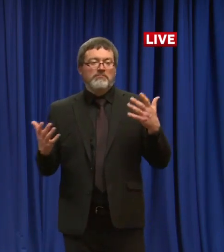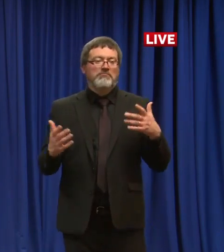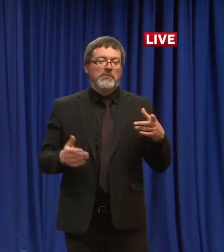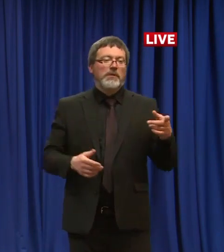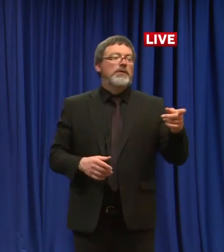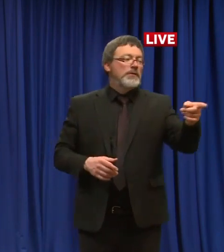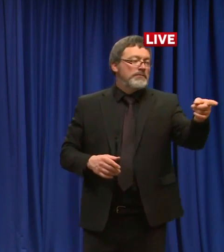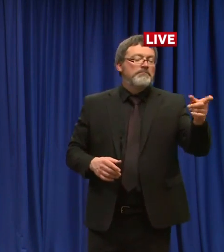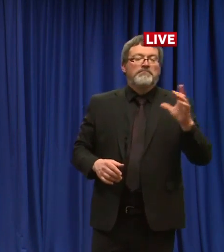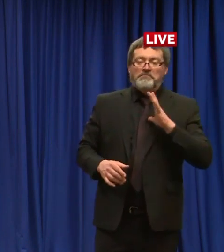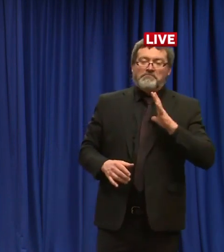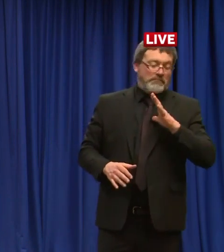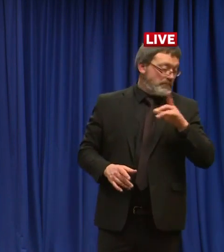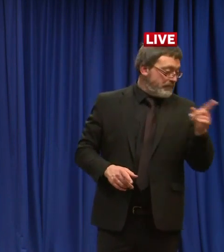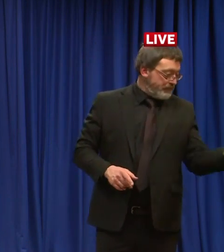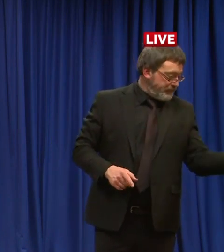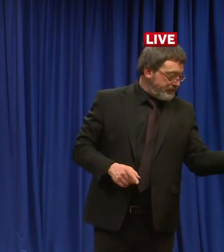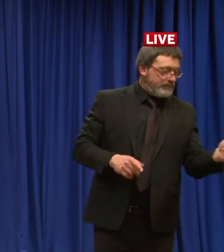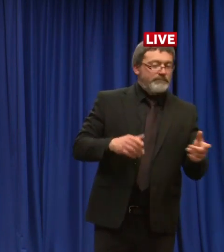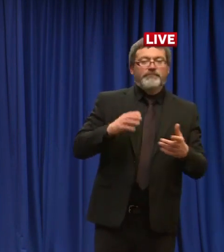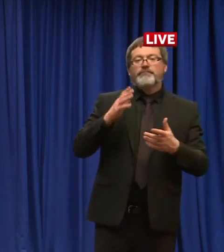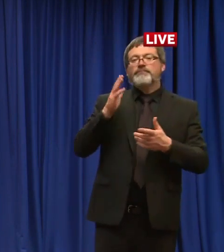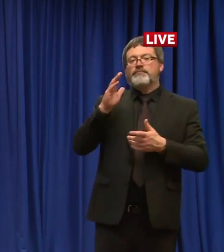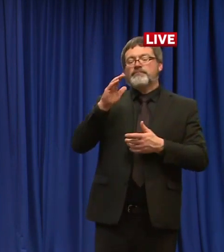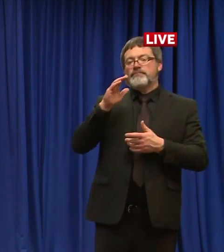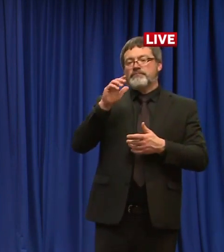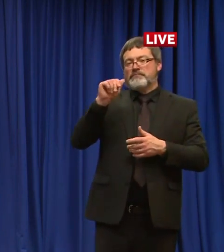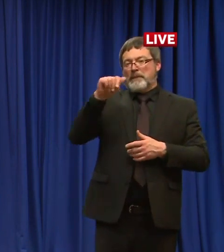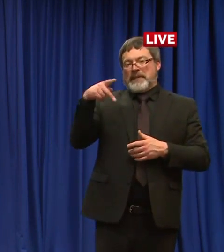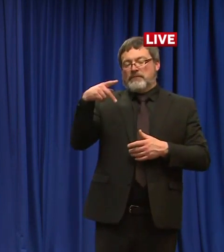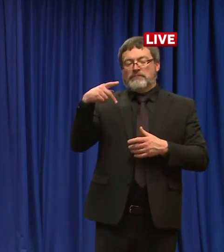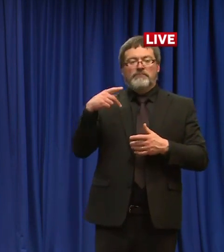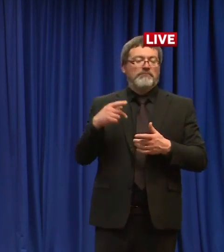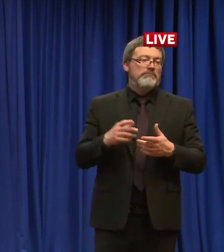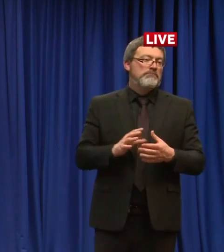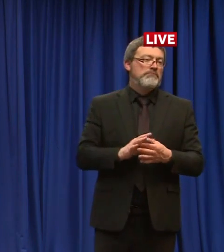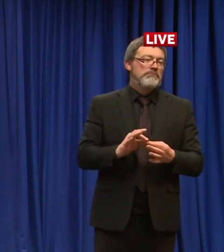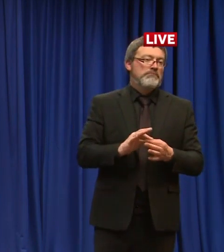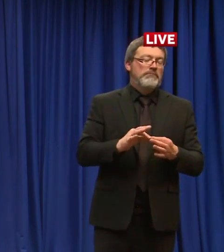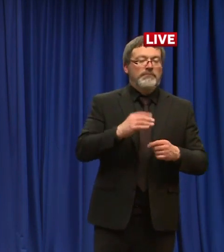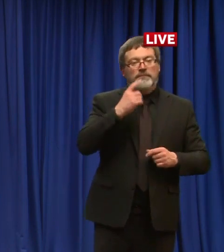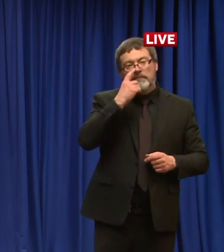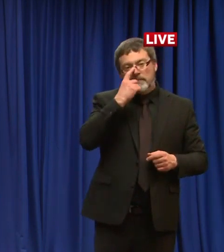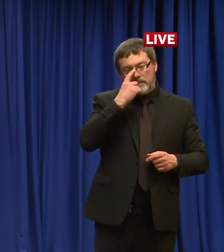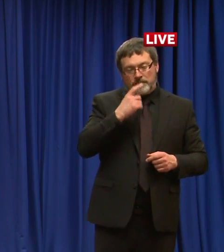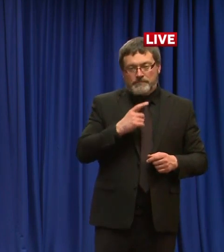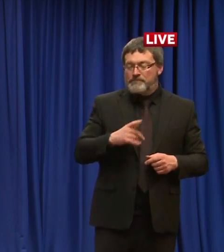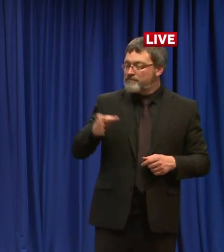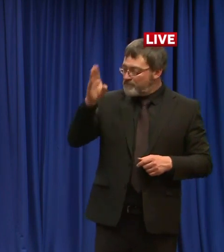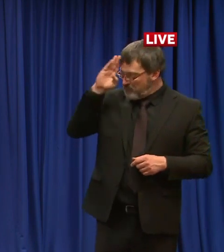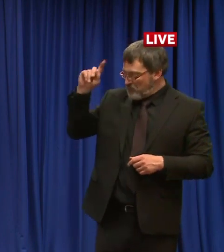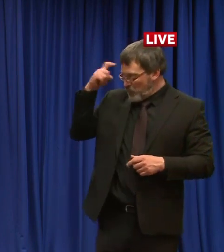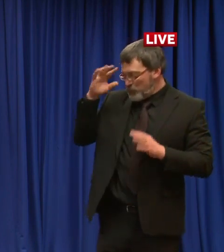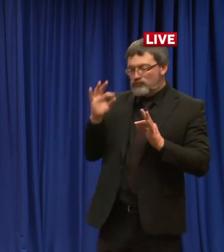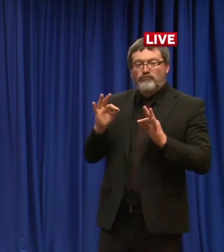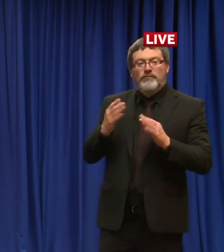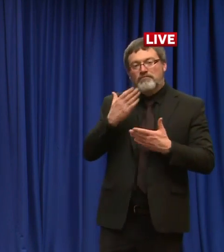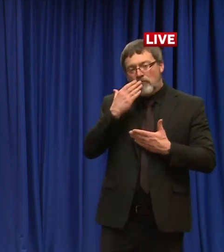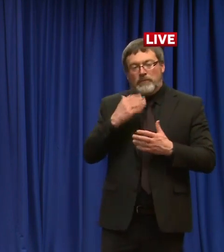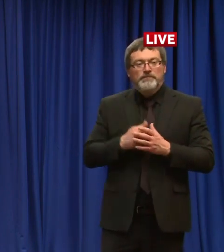OUR >> OUR NEXT QUESTION COMES FROM HOLLY FROM ASSOCIATED PRESS.